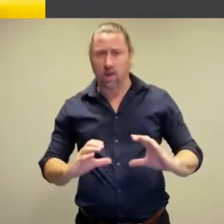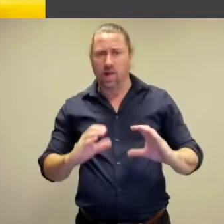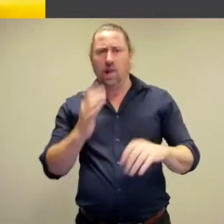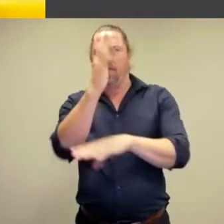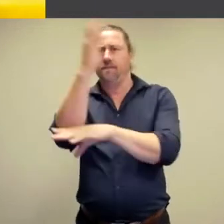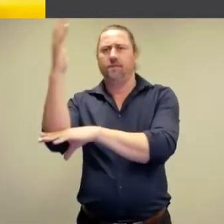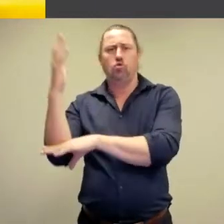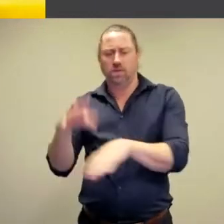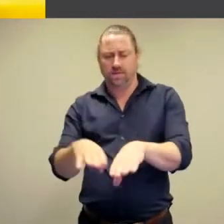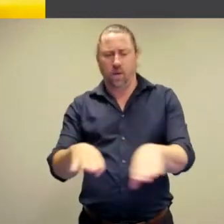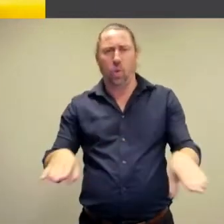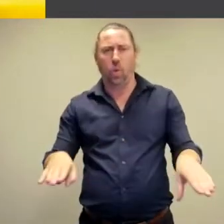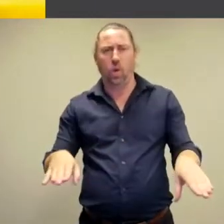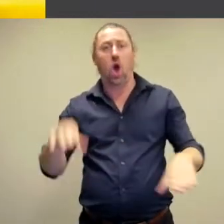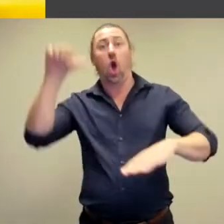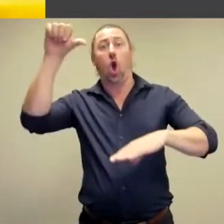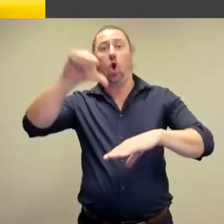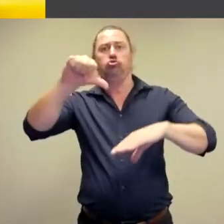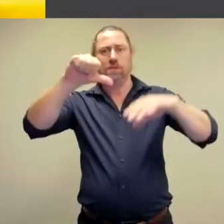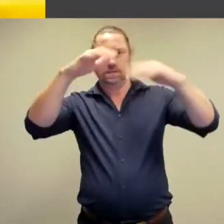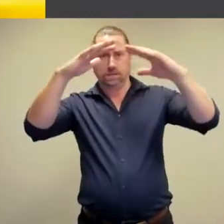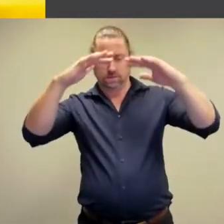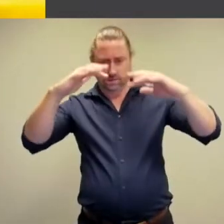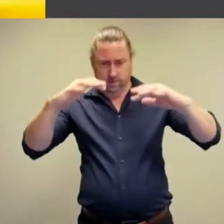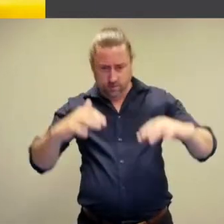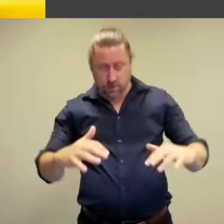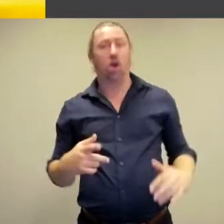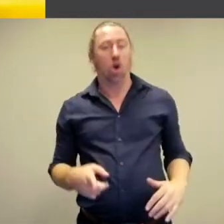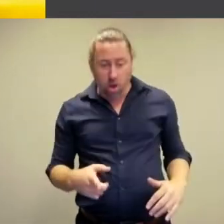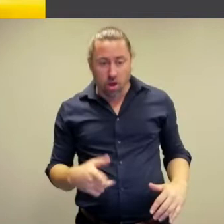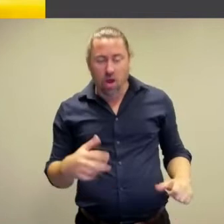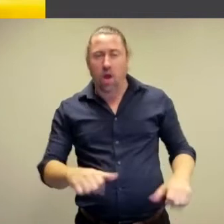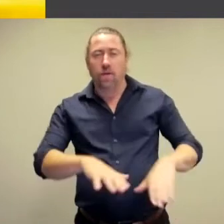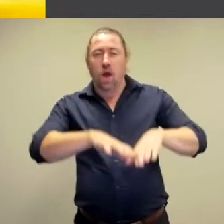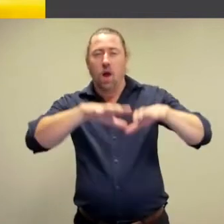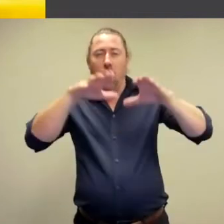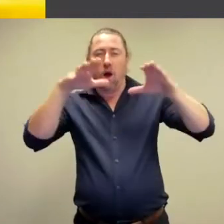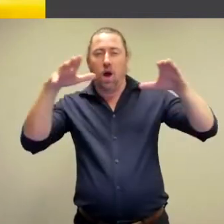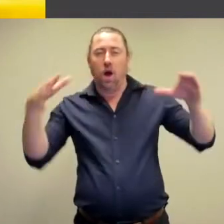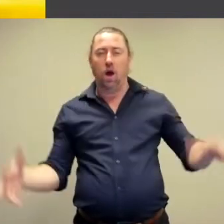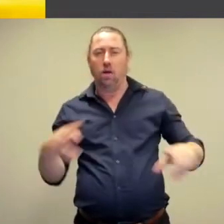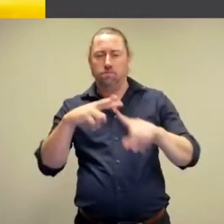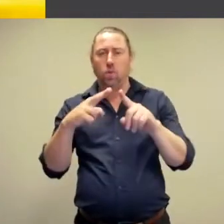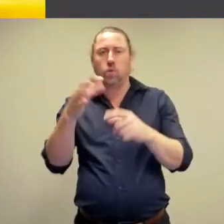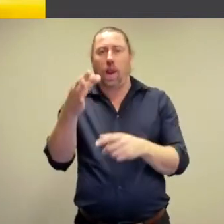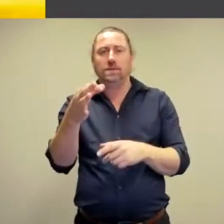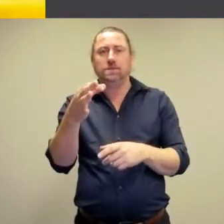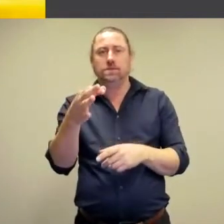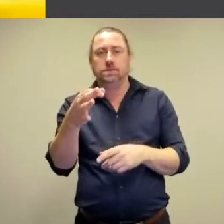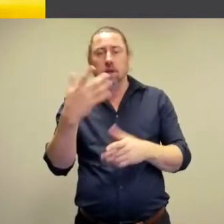and now we see a towering collection of plastic bottle lids that have landed